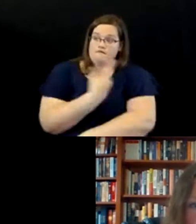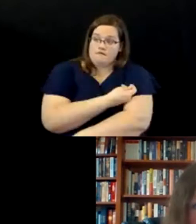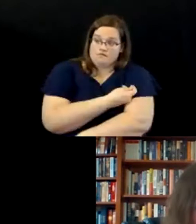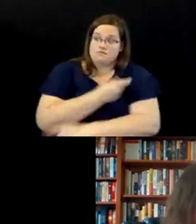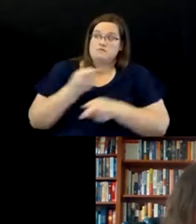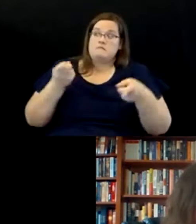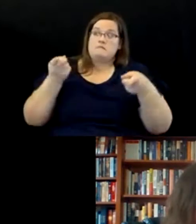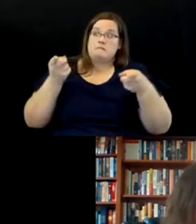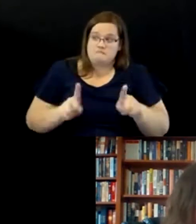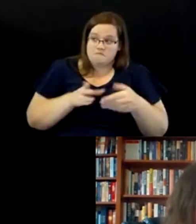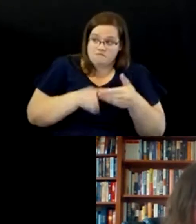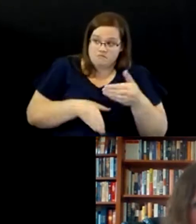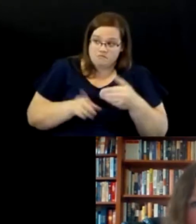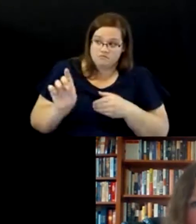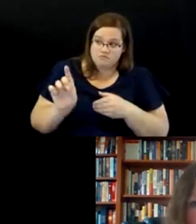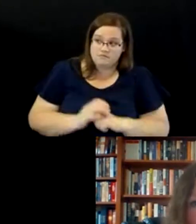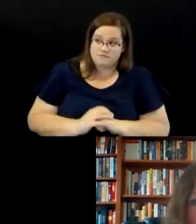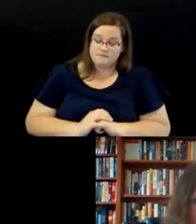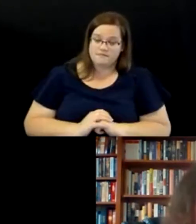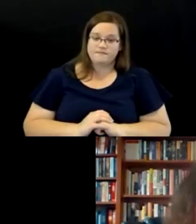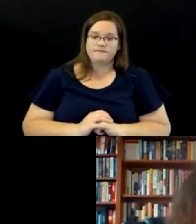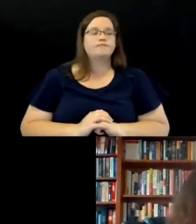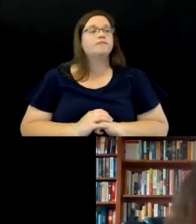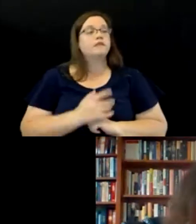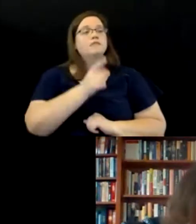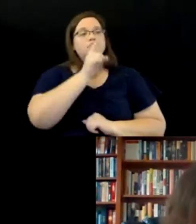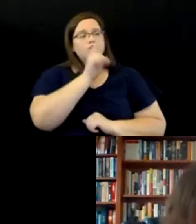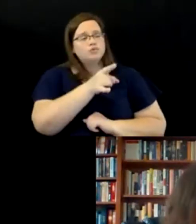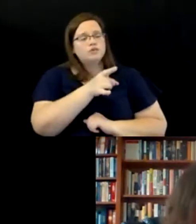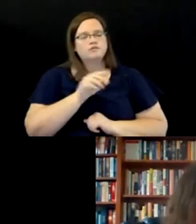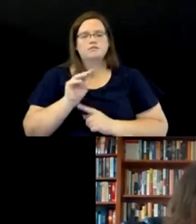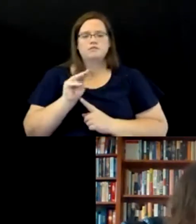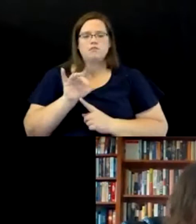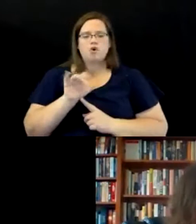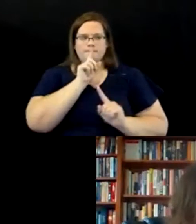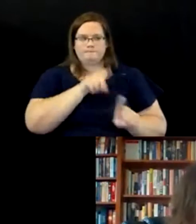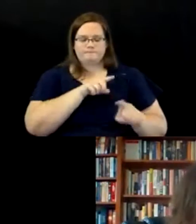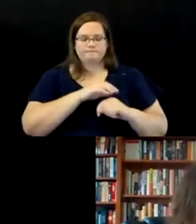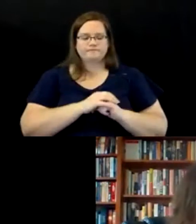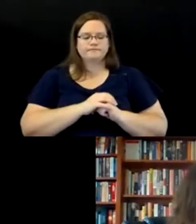Monica: Sure. So I think absolutely our Vermont